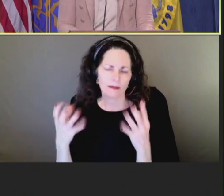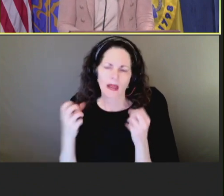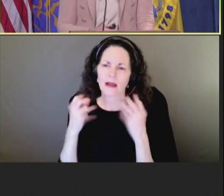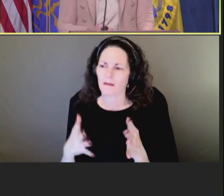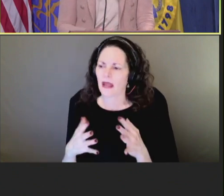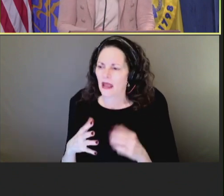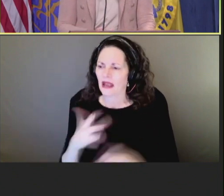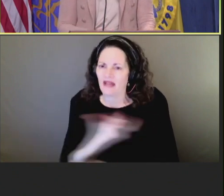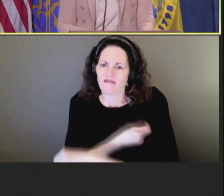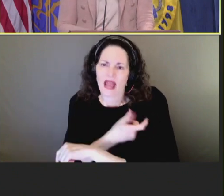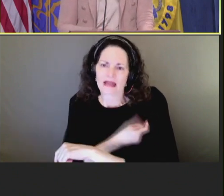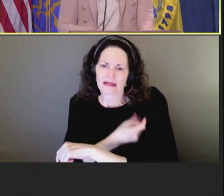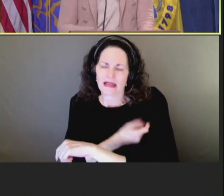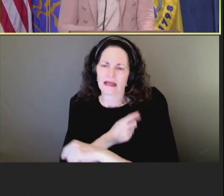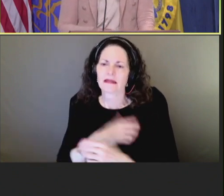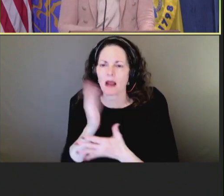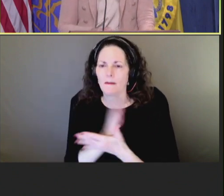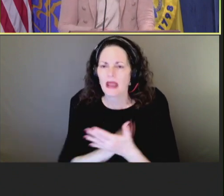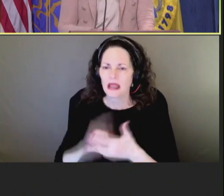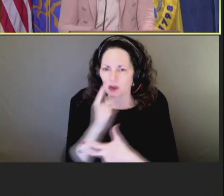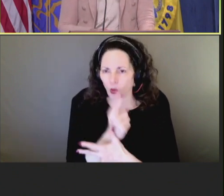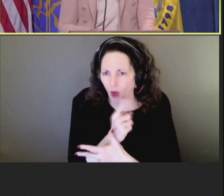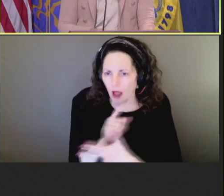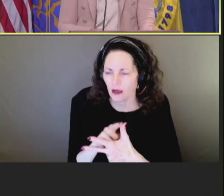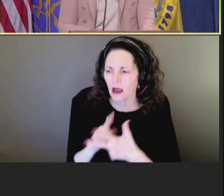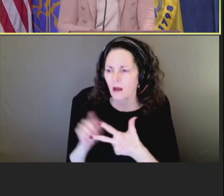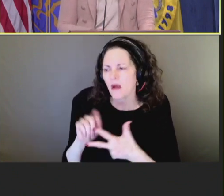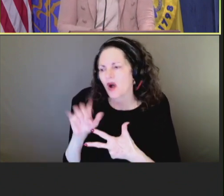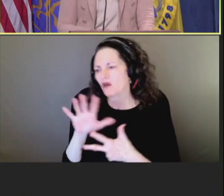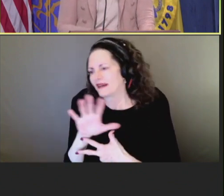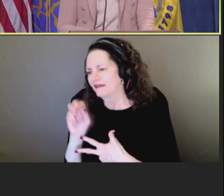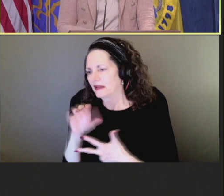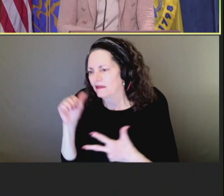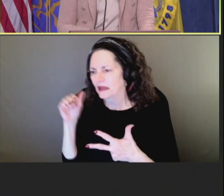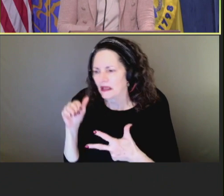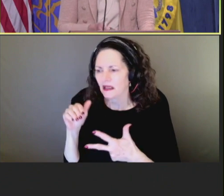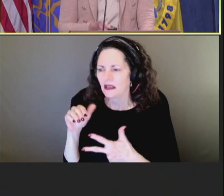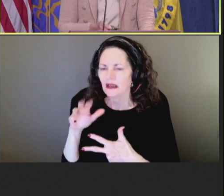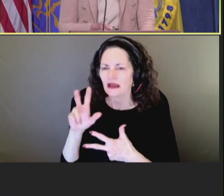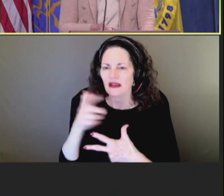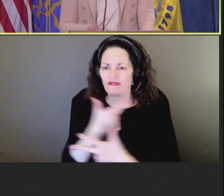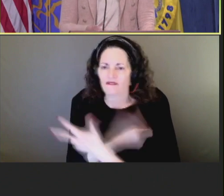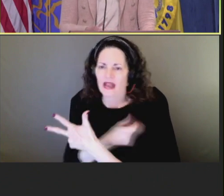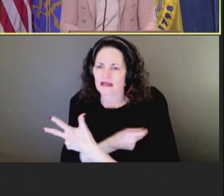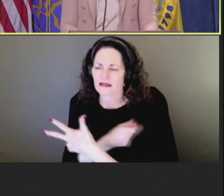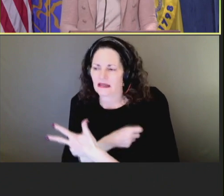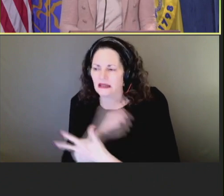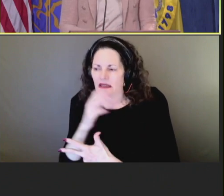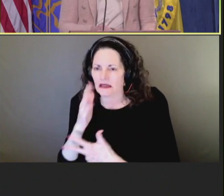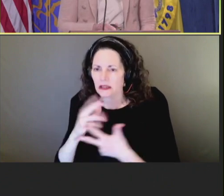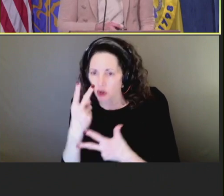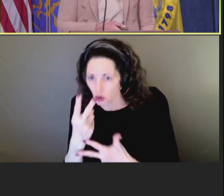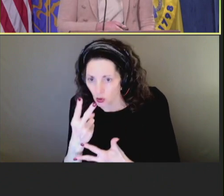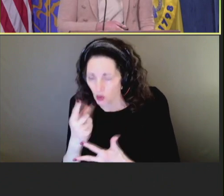about 50 cancer vaccines are in phase two, and just a few are in phase three studies.